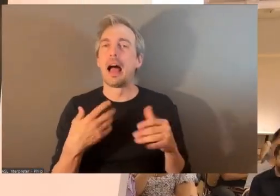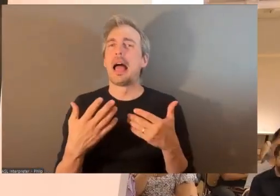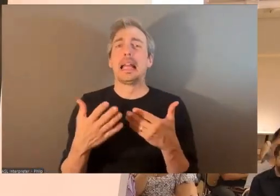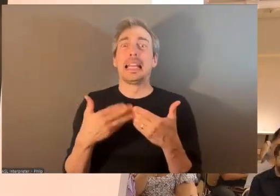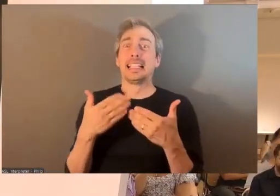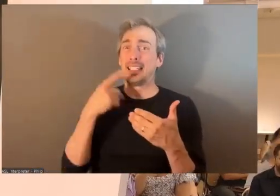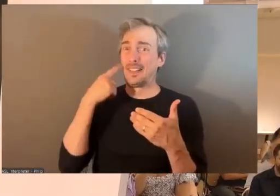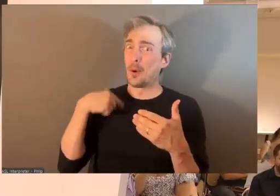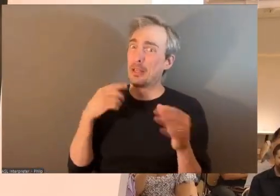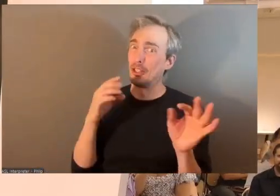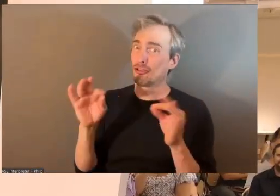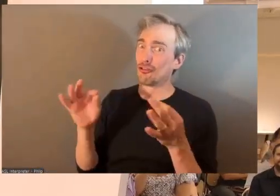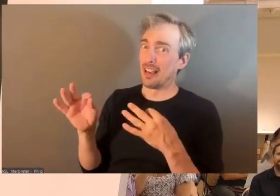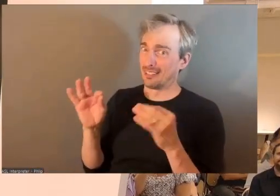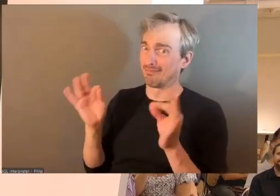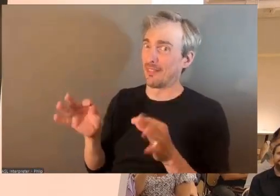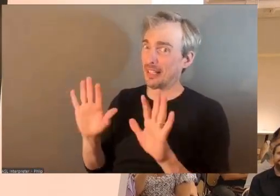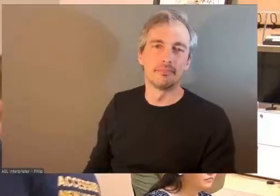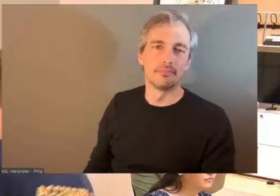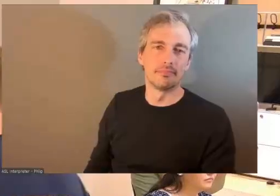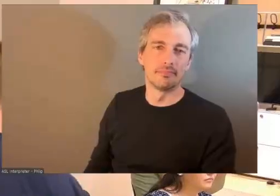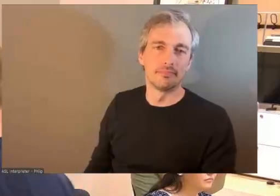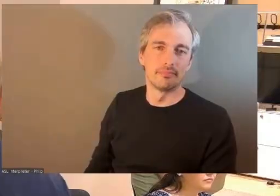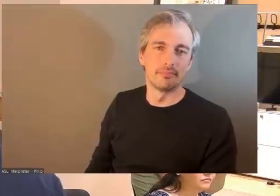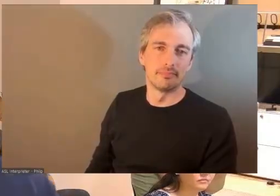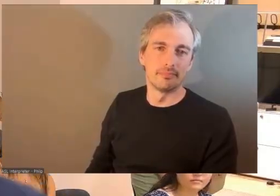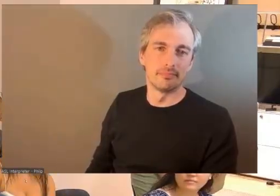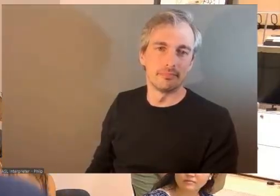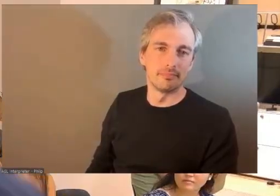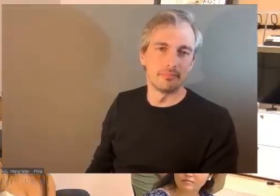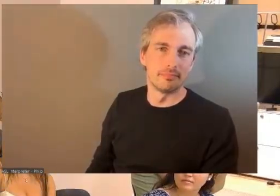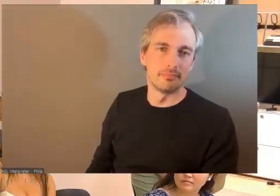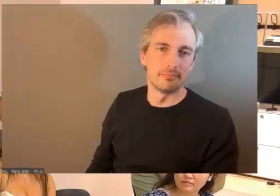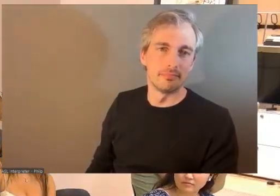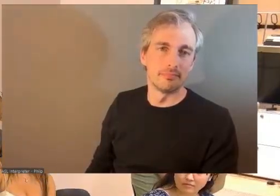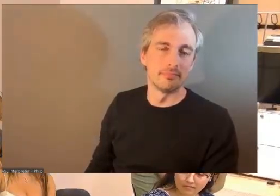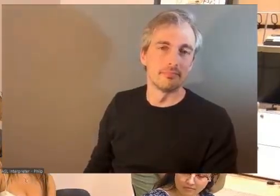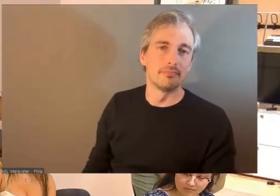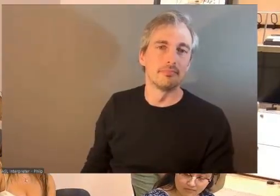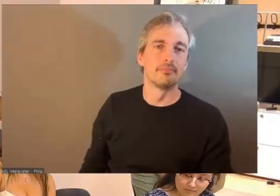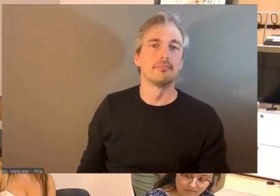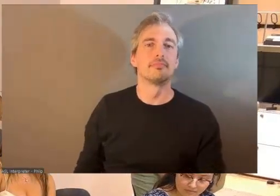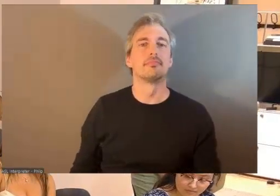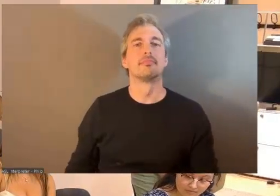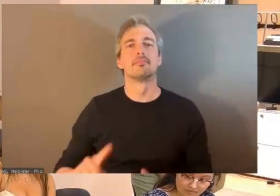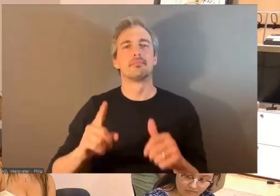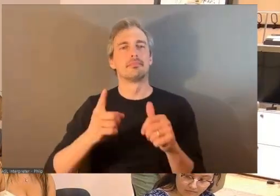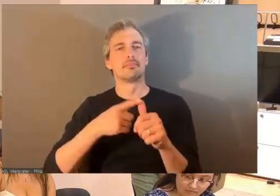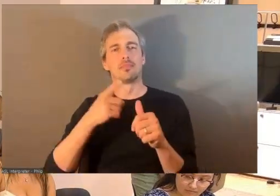I think up front here... So... First of all, great job with the presentation.